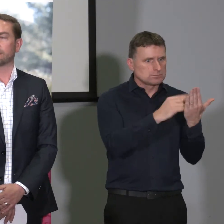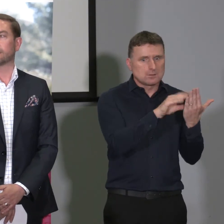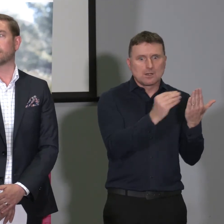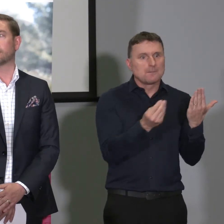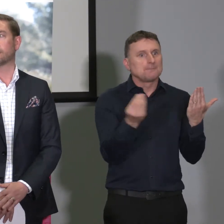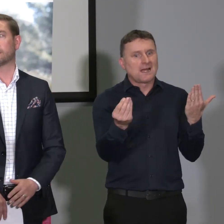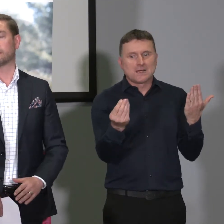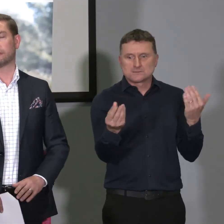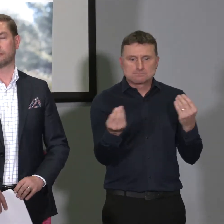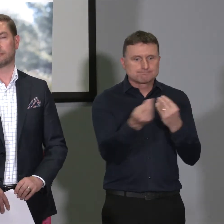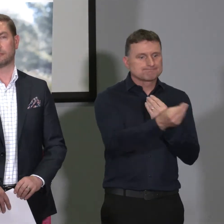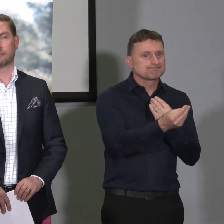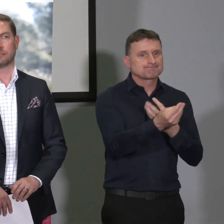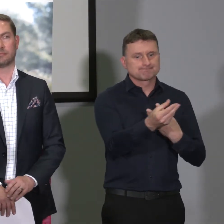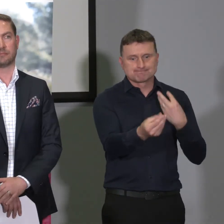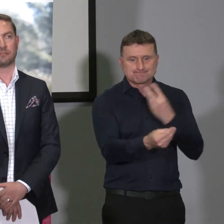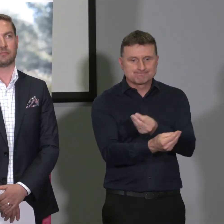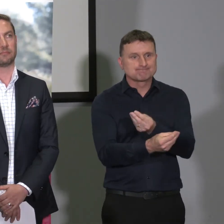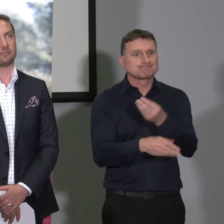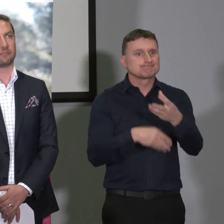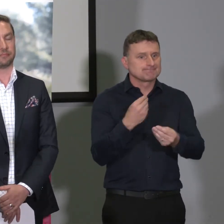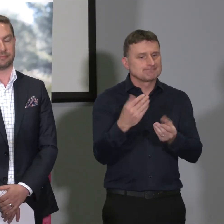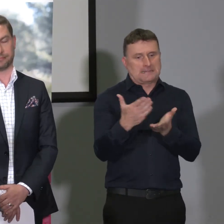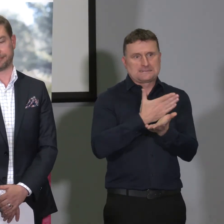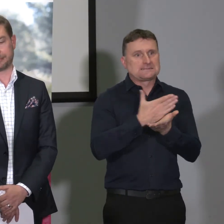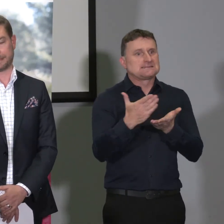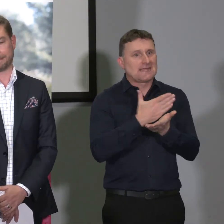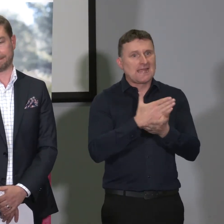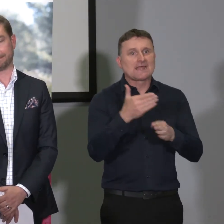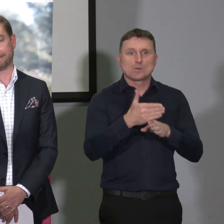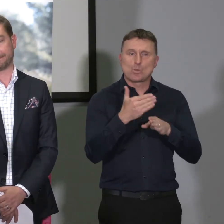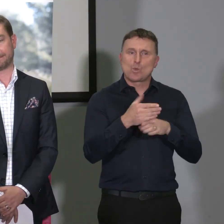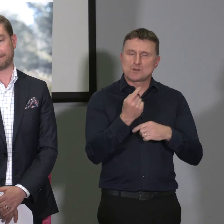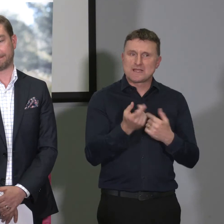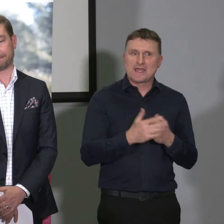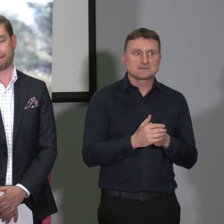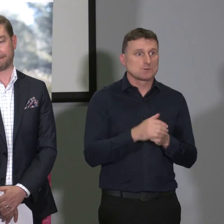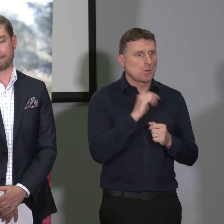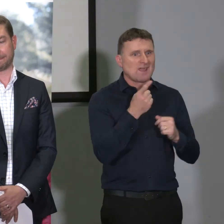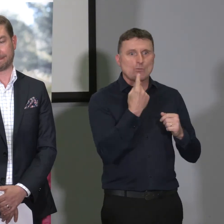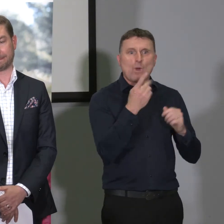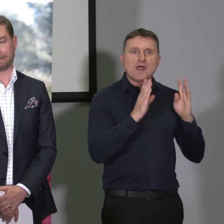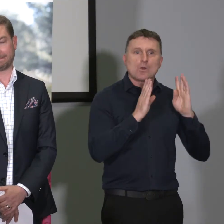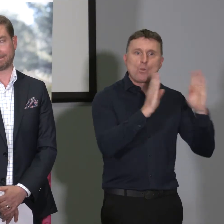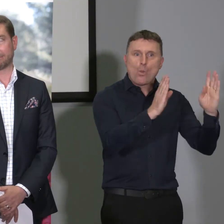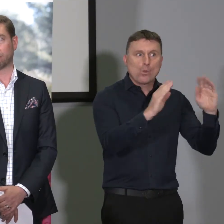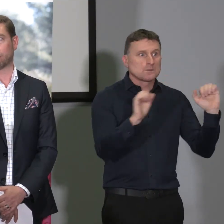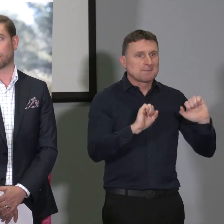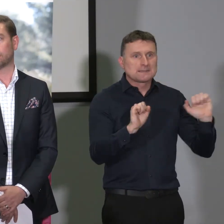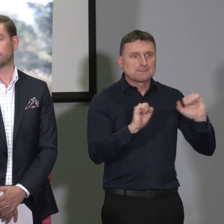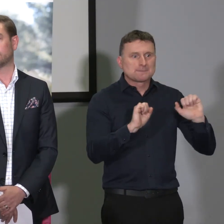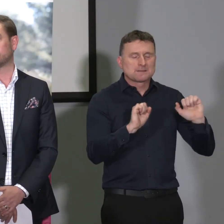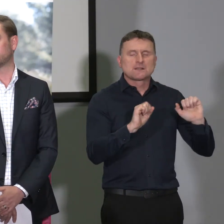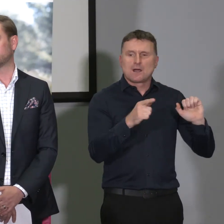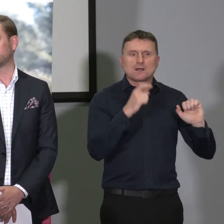unregulated, who come together to see if they can pick up